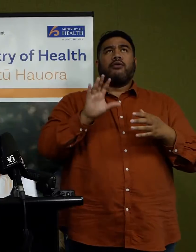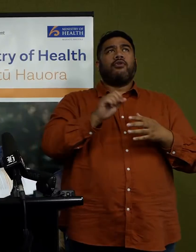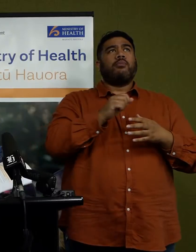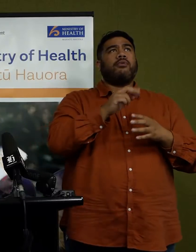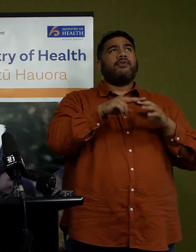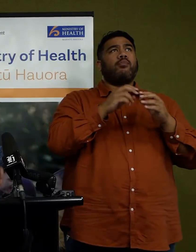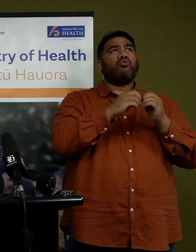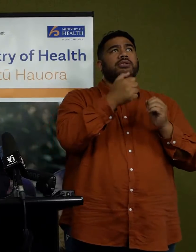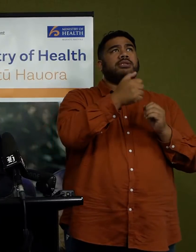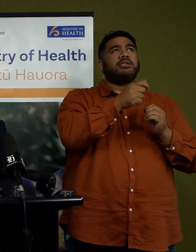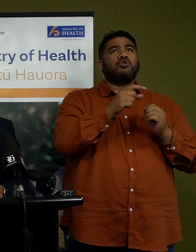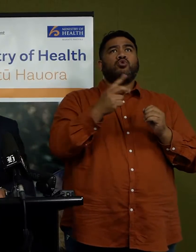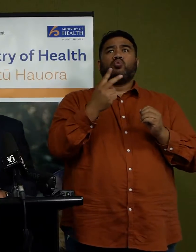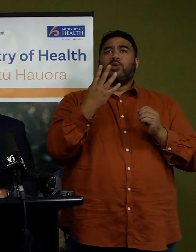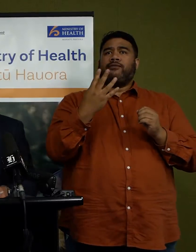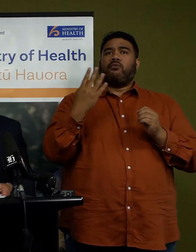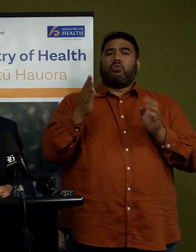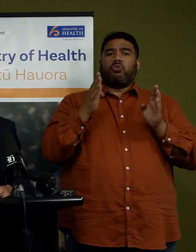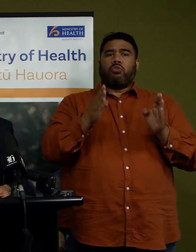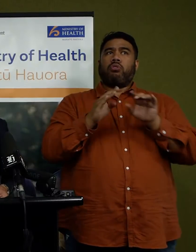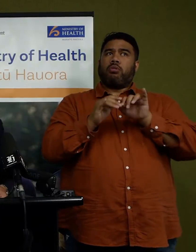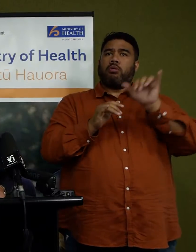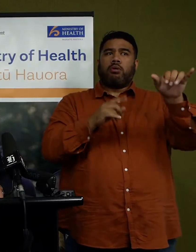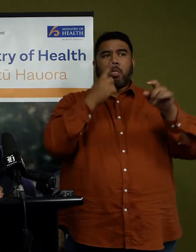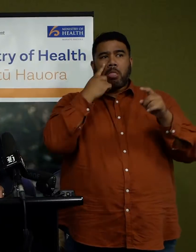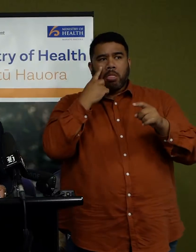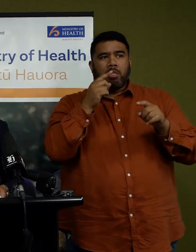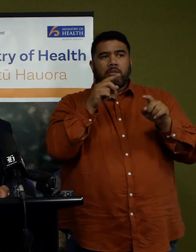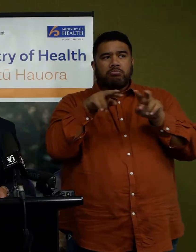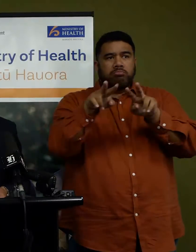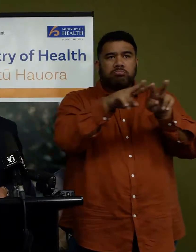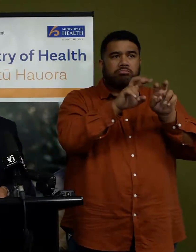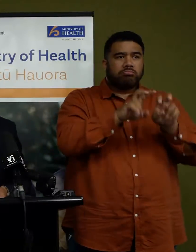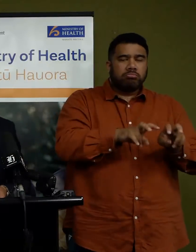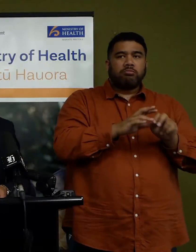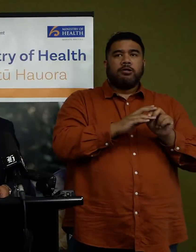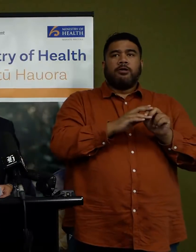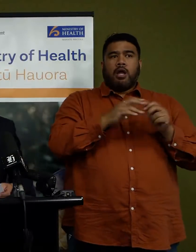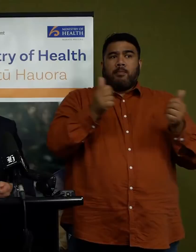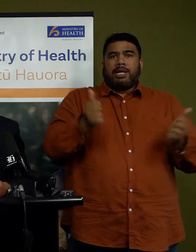And there's a couple of interesting bits of-- well, there's a lot of interesting information. And I can read it to you.